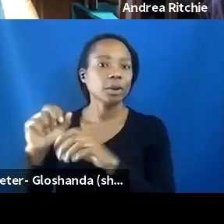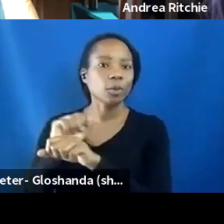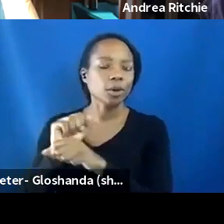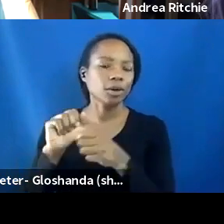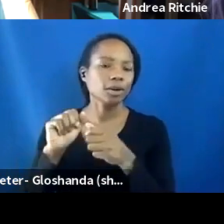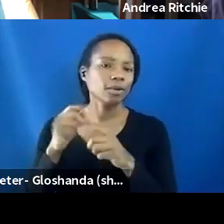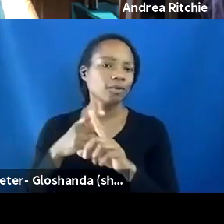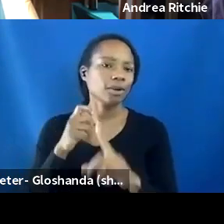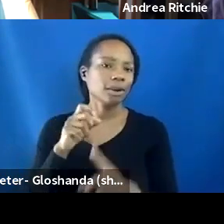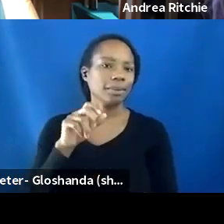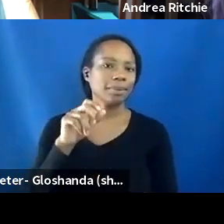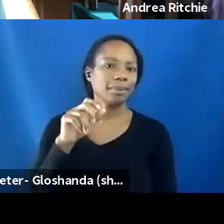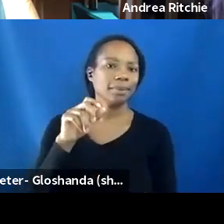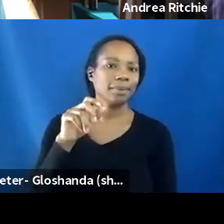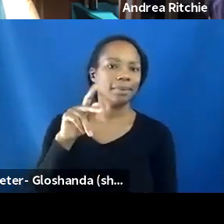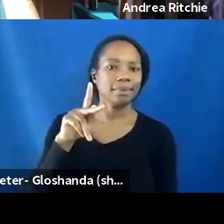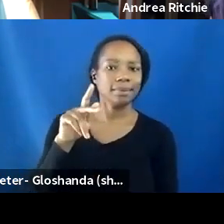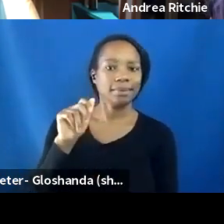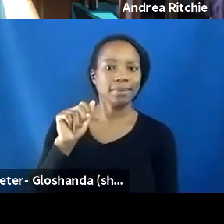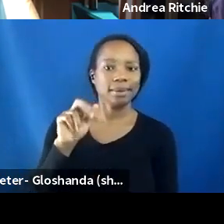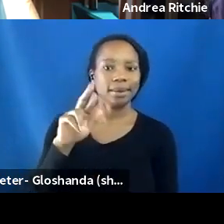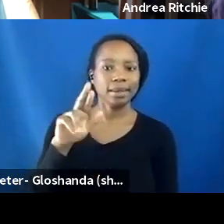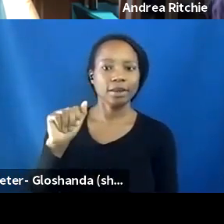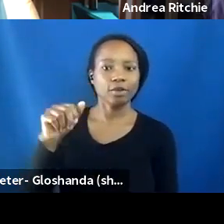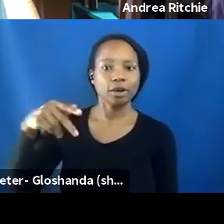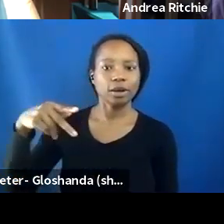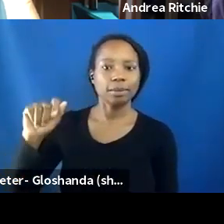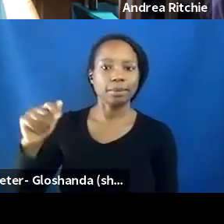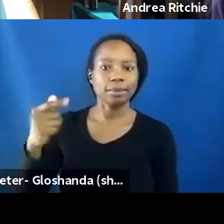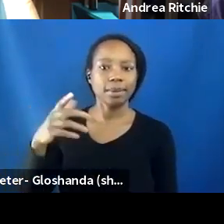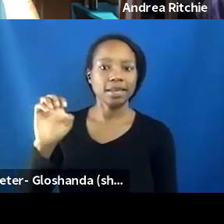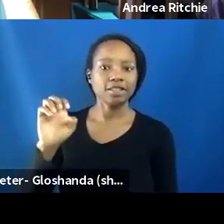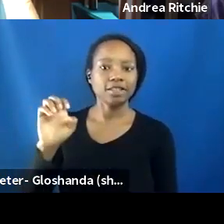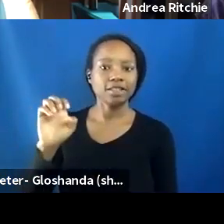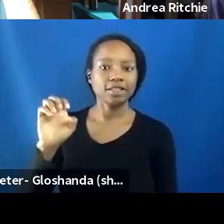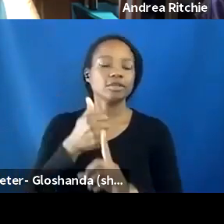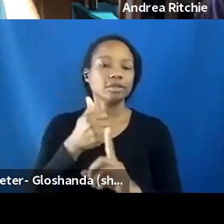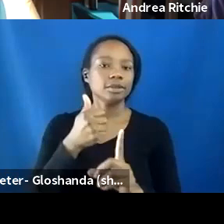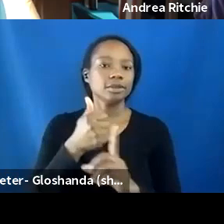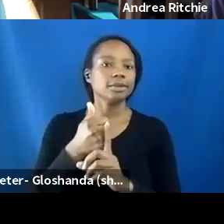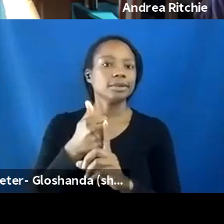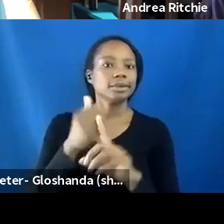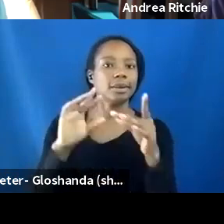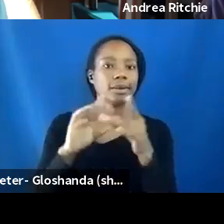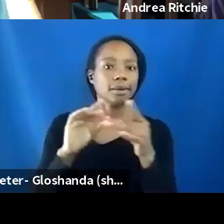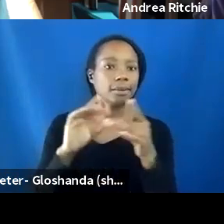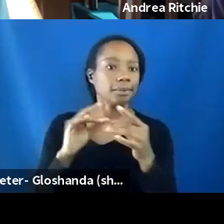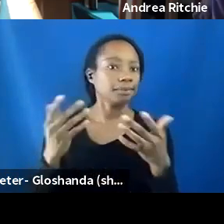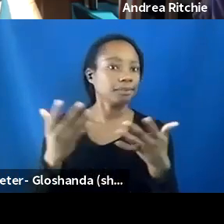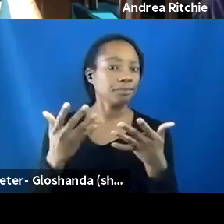who point out that public health has also always been about policing, surveillance, and violence